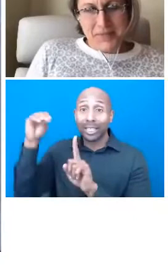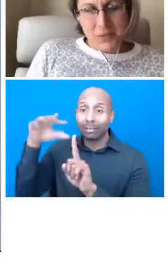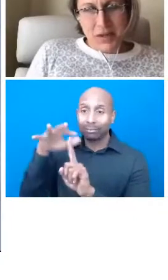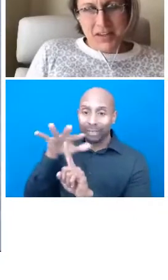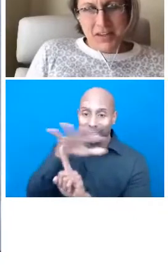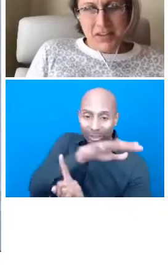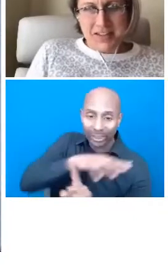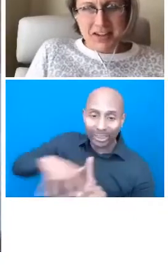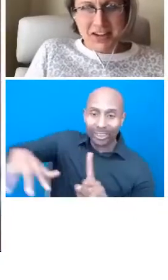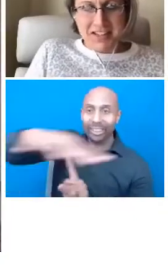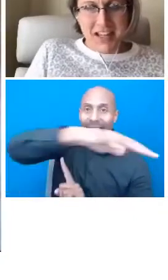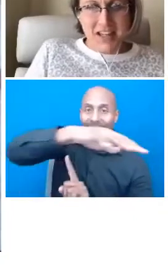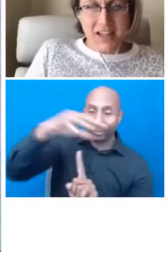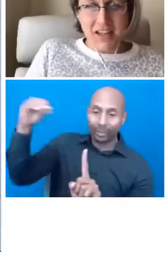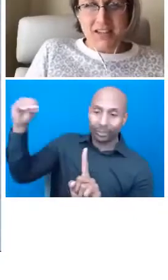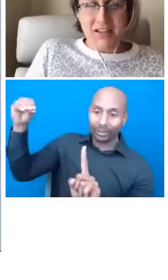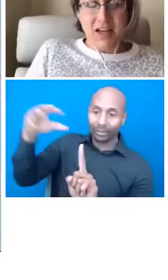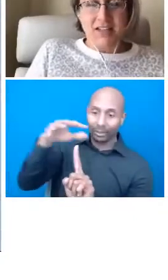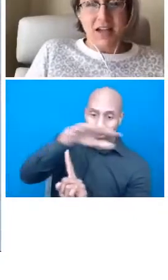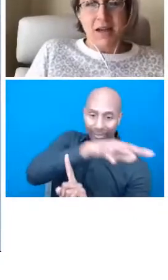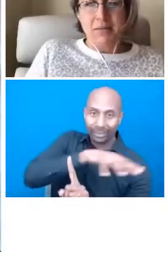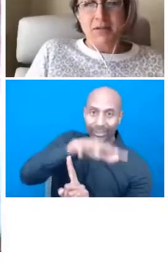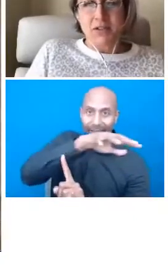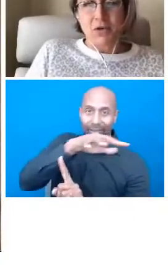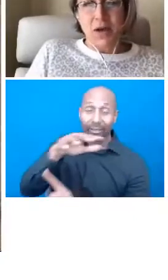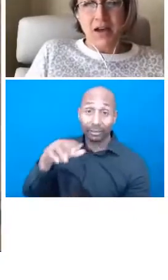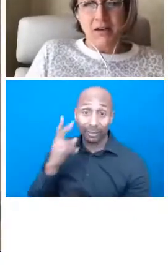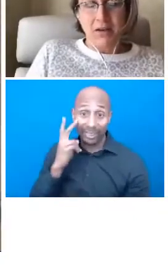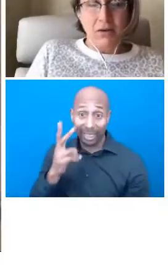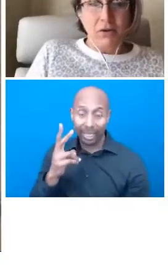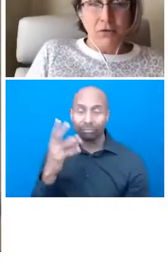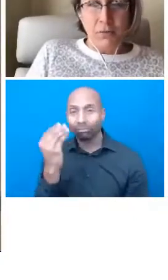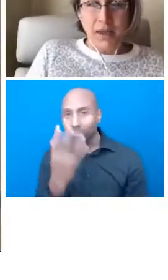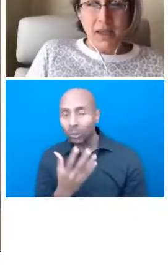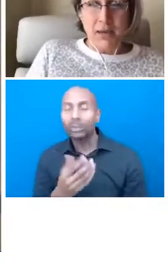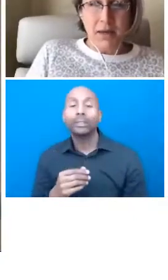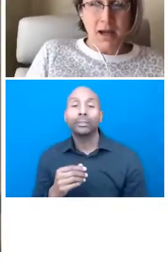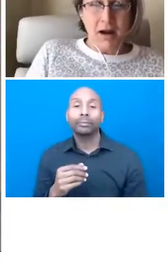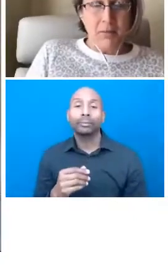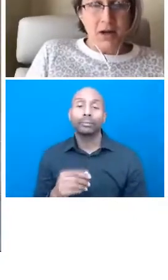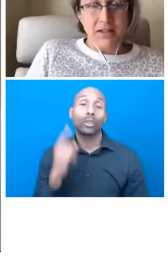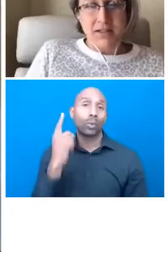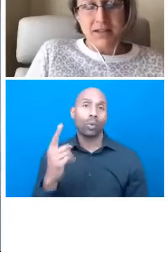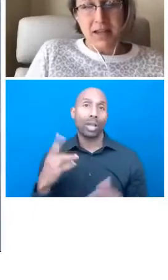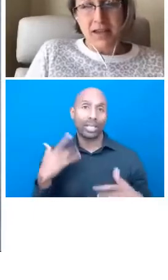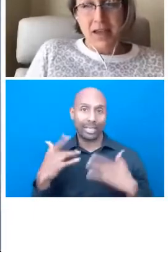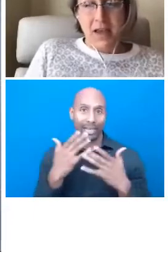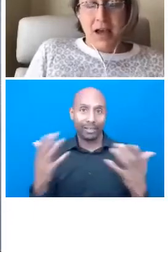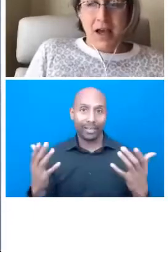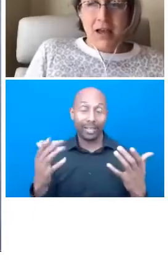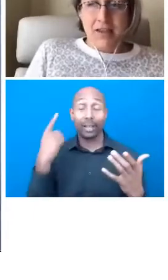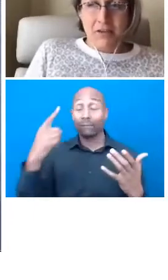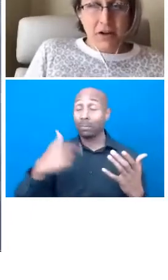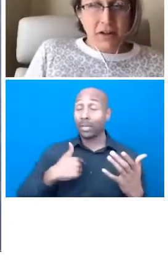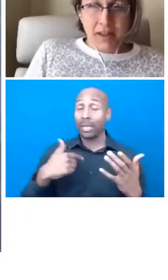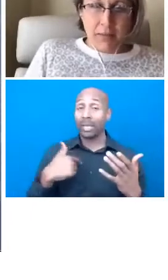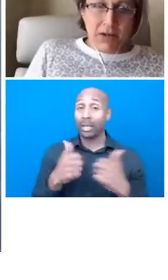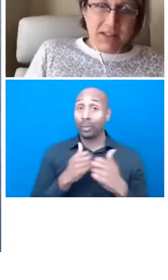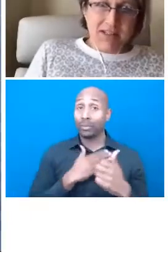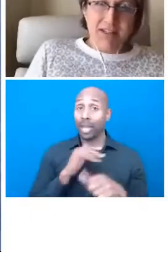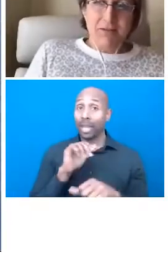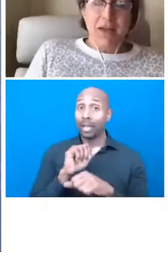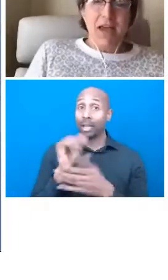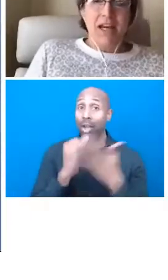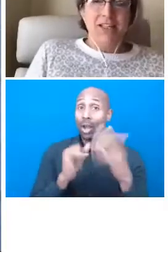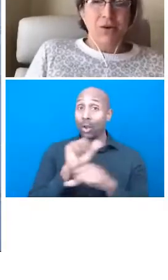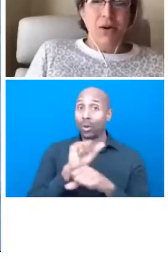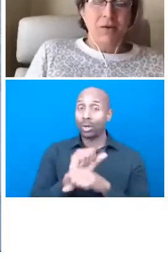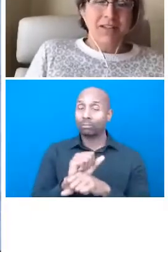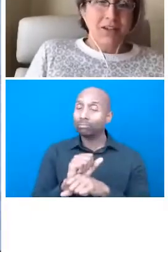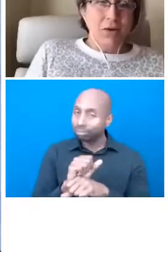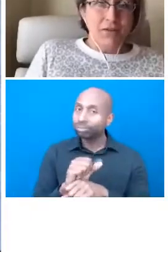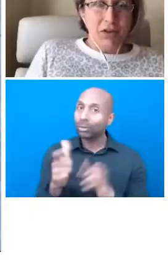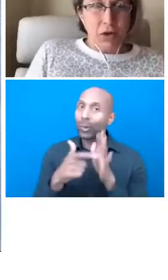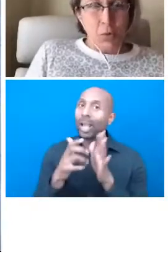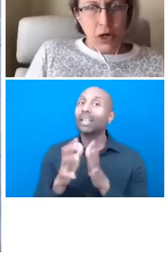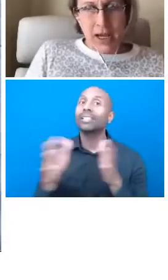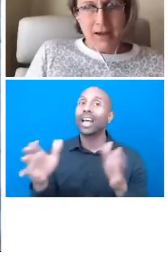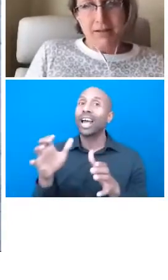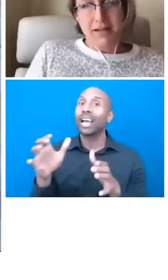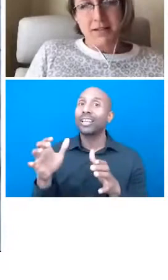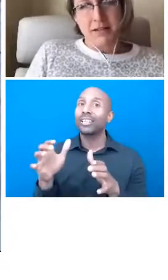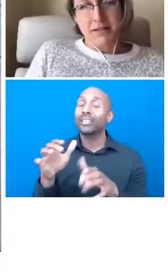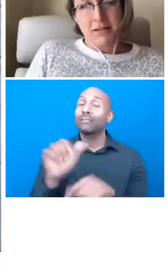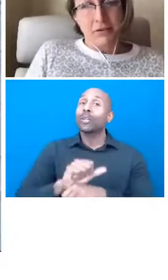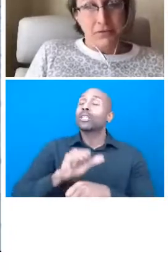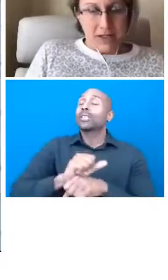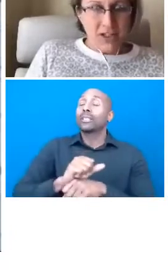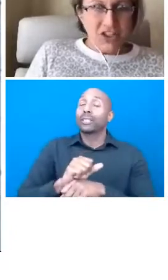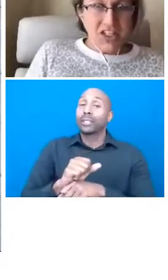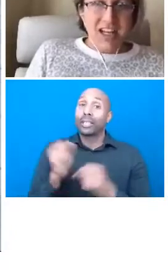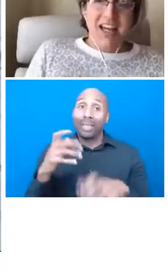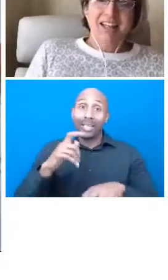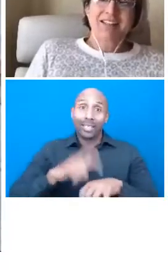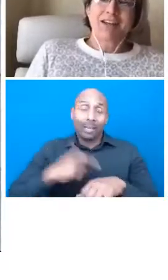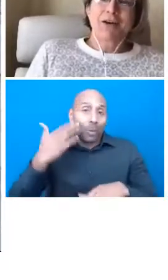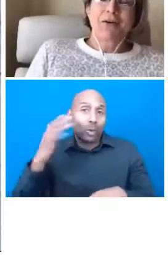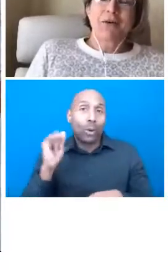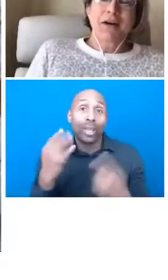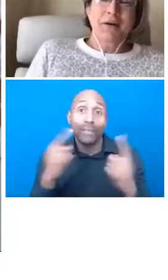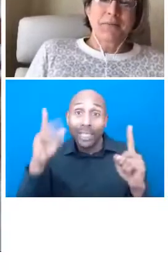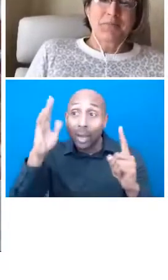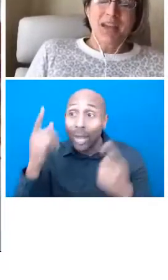These things are very labor-intensive, and I'm not sure they'll work out until it's finished.